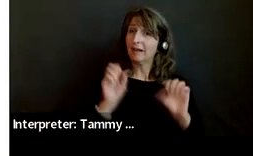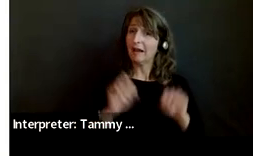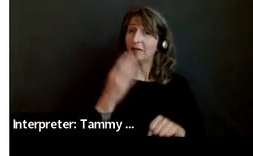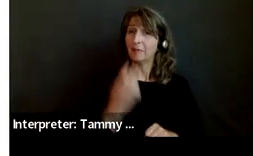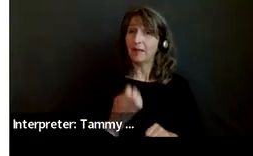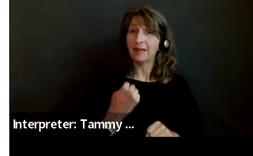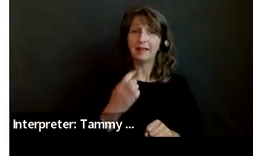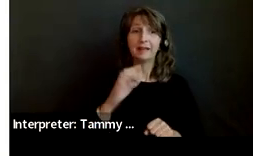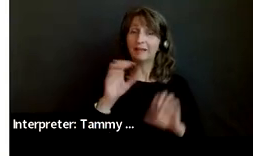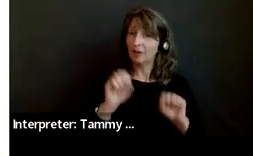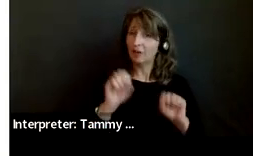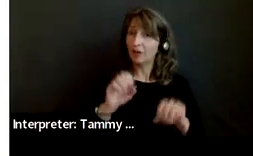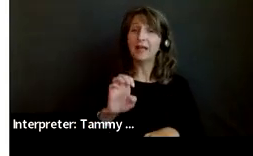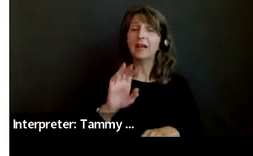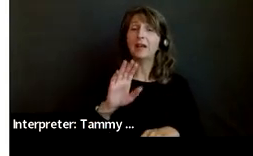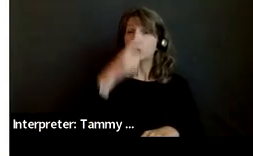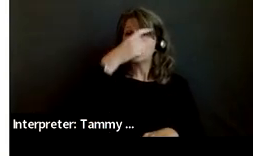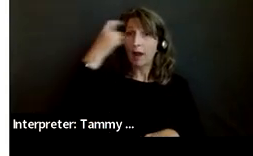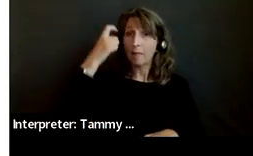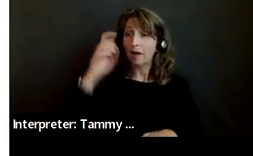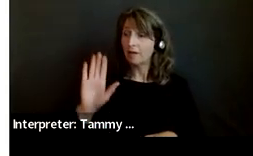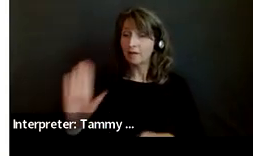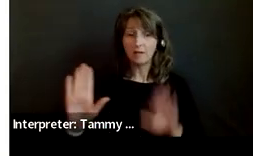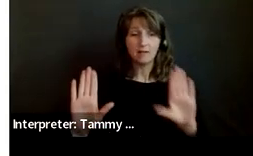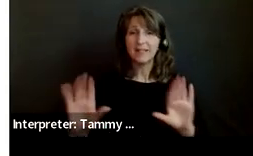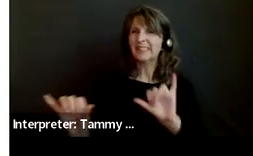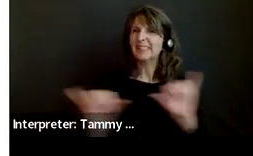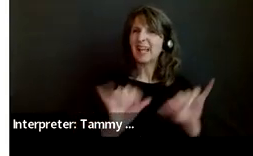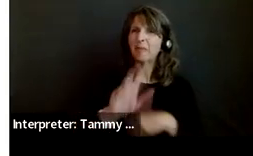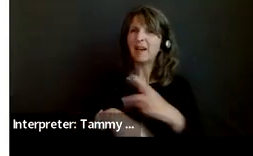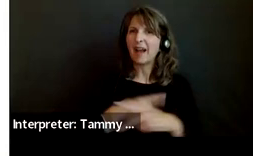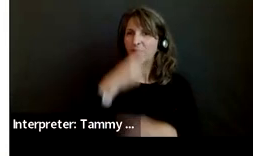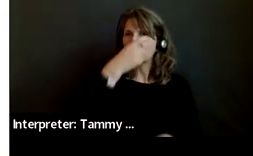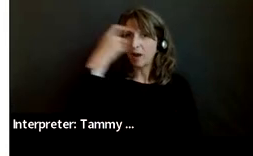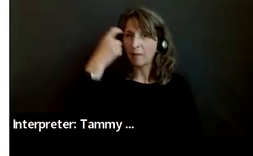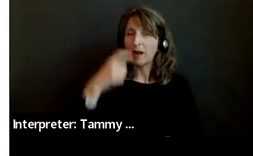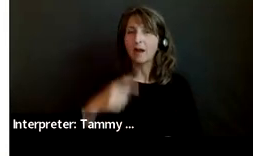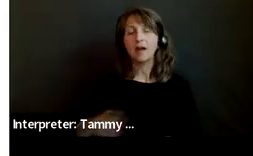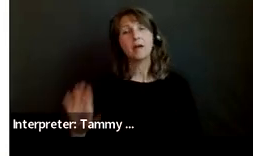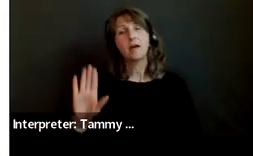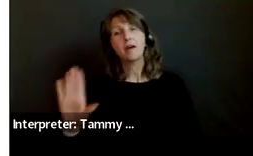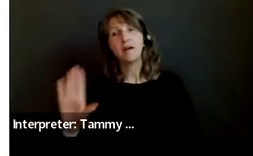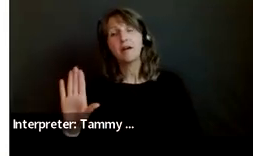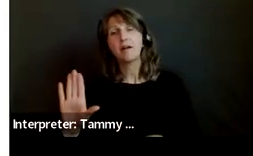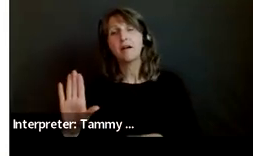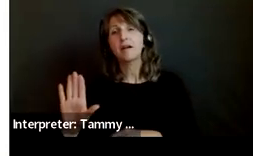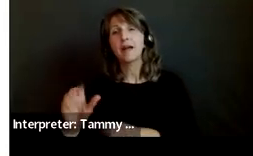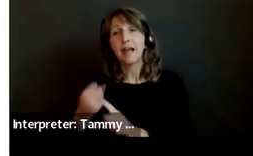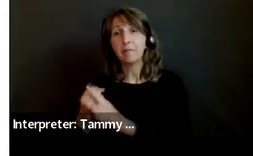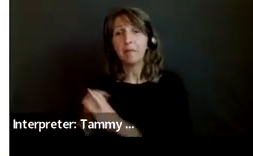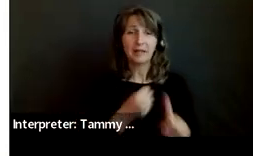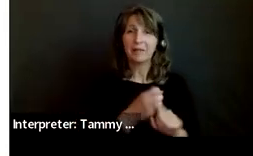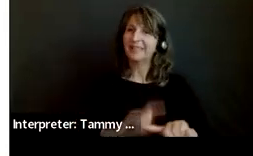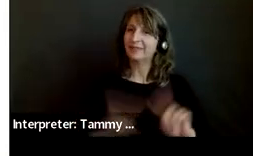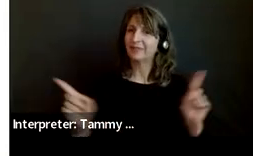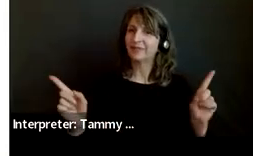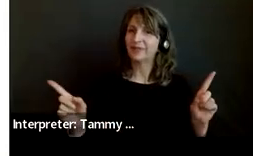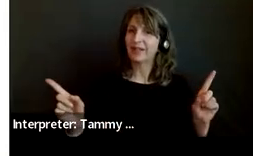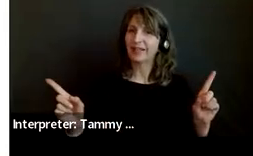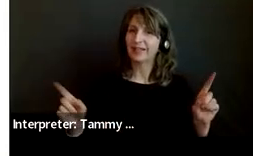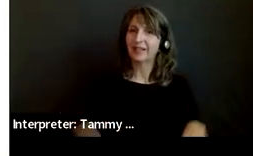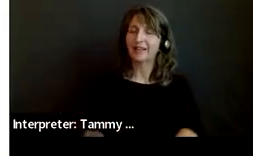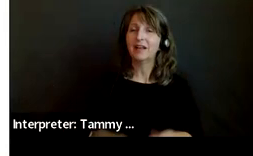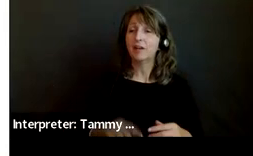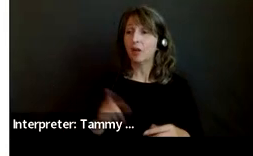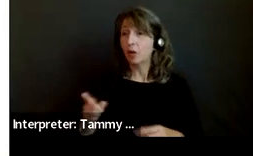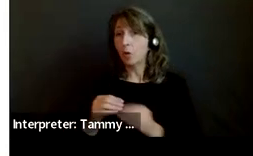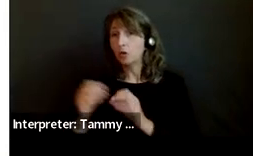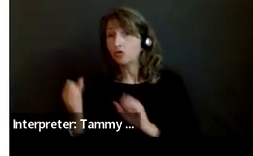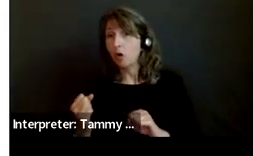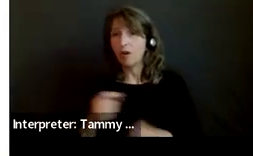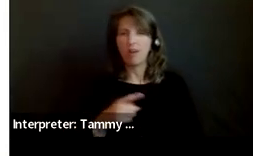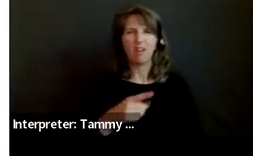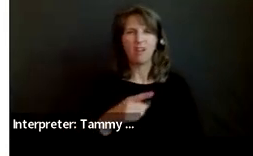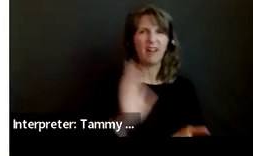That doesn't mean one person is better or stronger or what what have you just means all of our brains are designed differently.